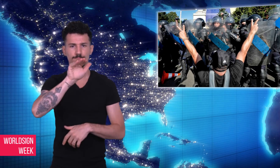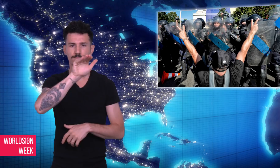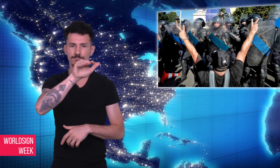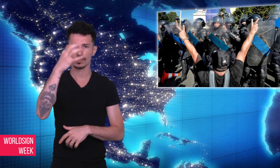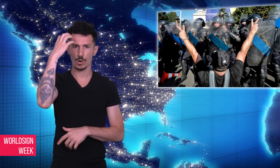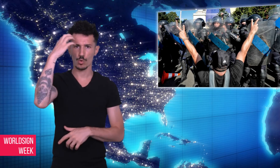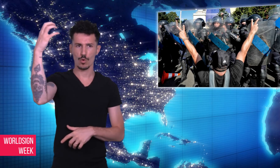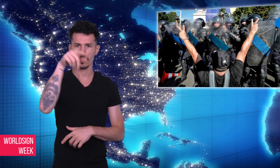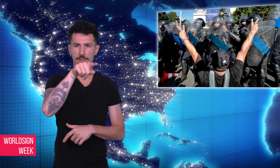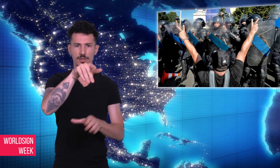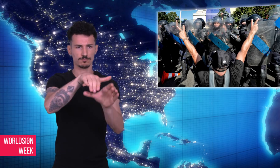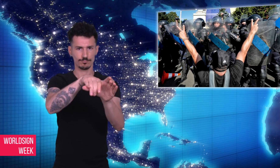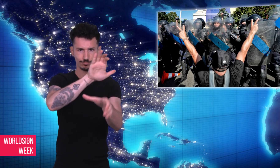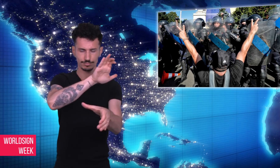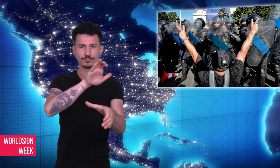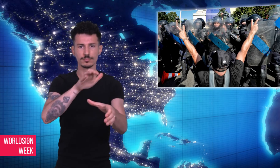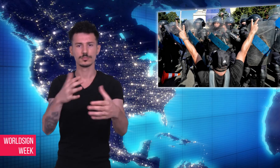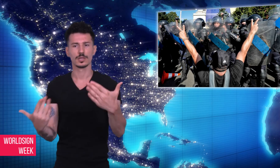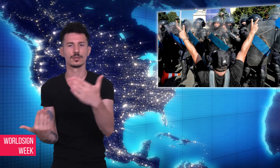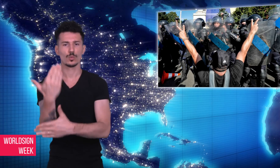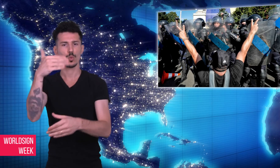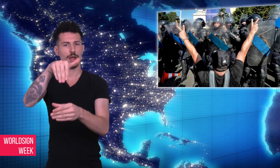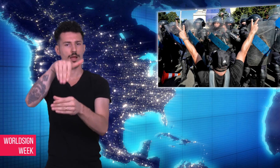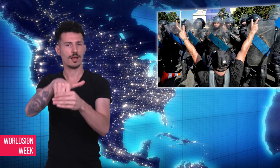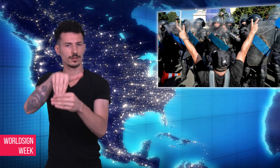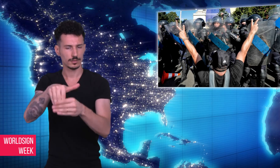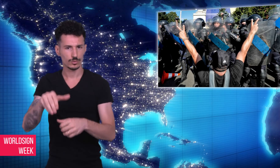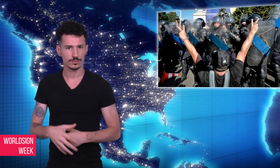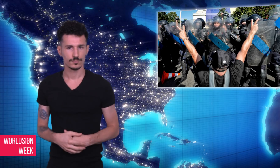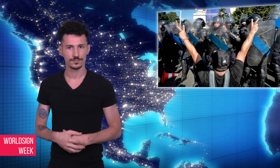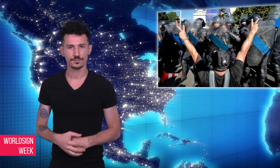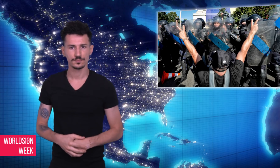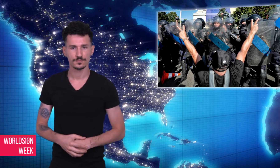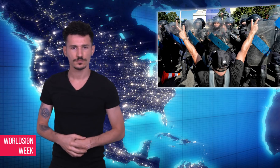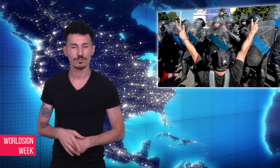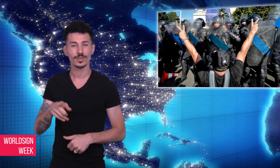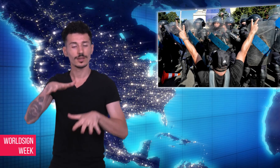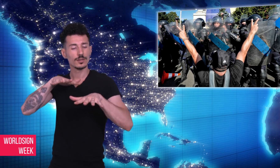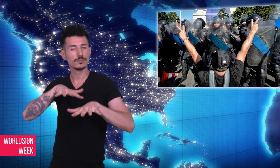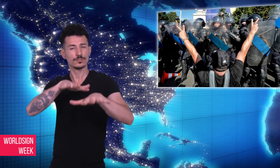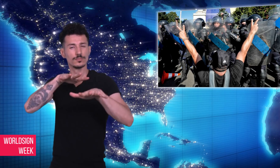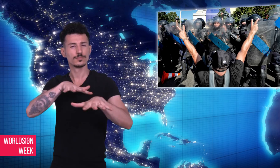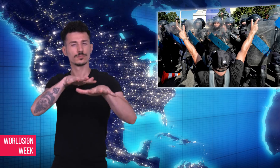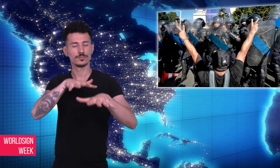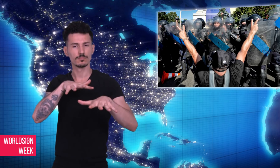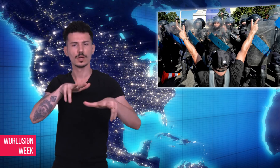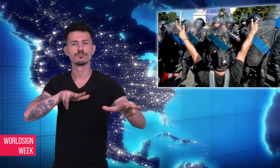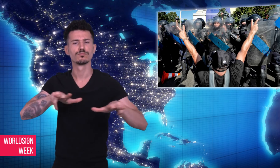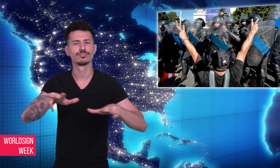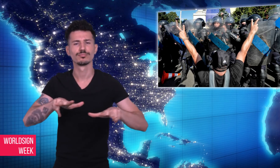who travelled from across Europe to express their frustration with